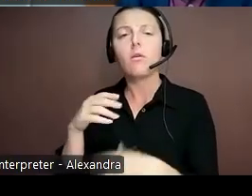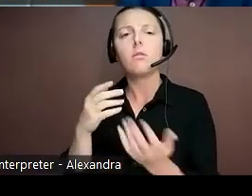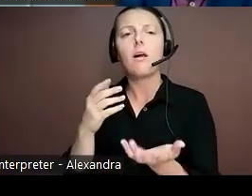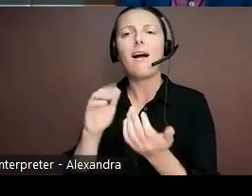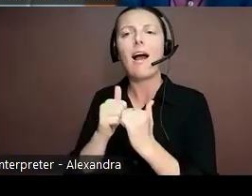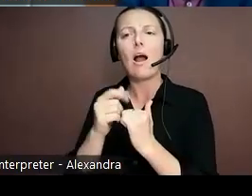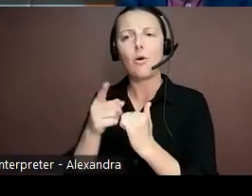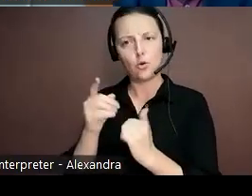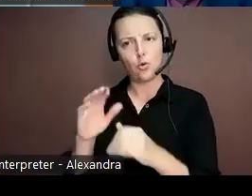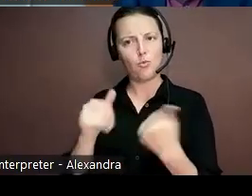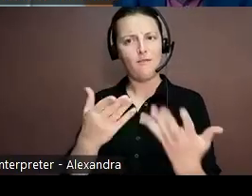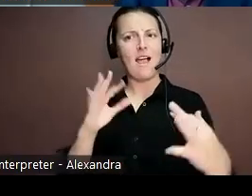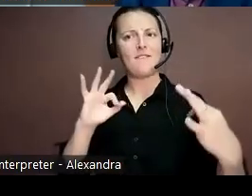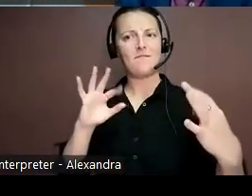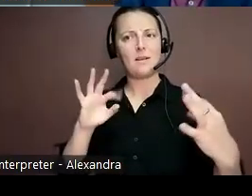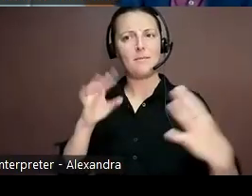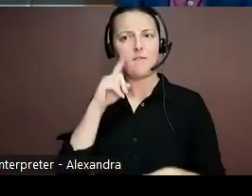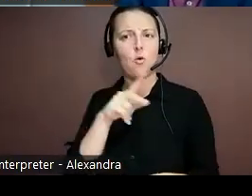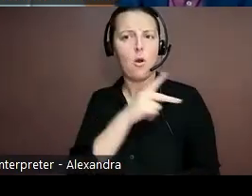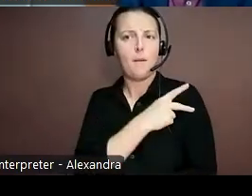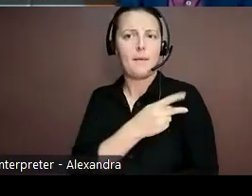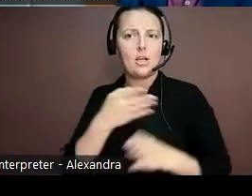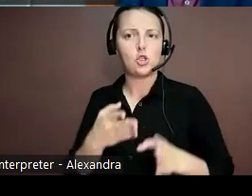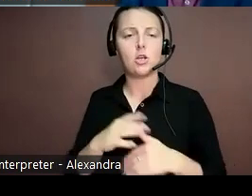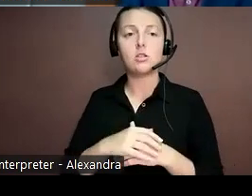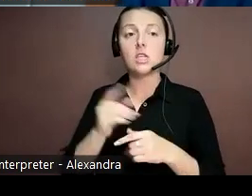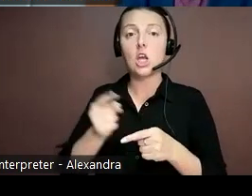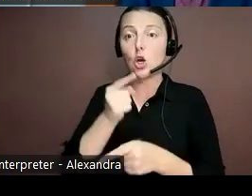and how do you give them corrective feedback and how do you make sure that it's consistent? What